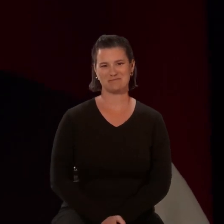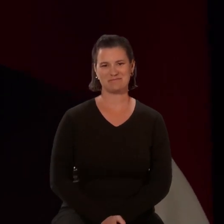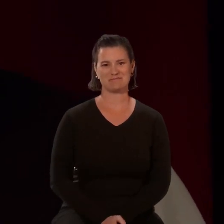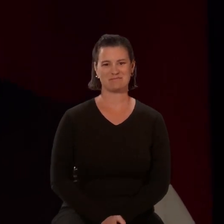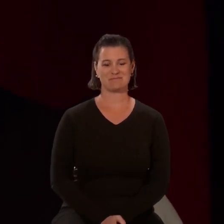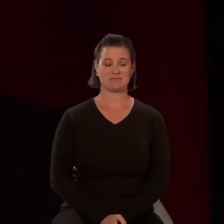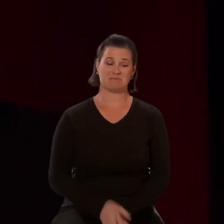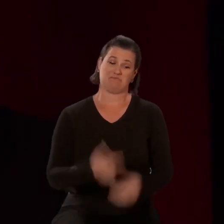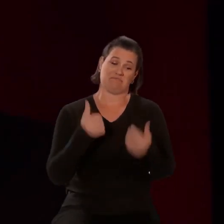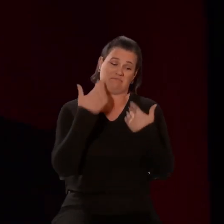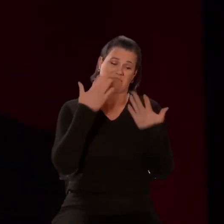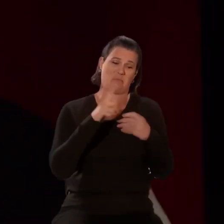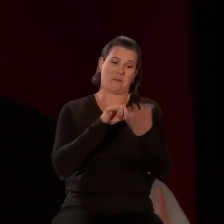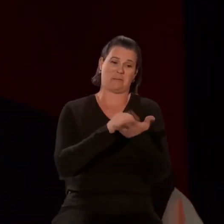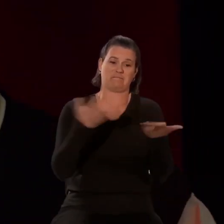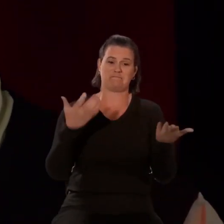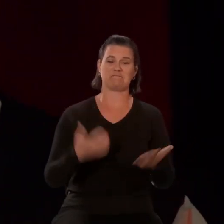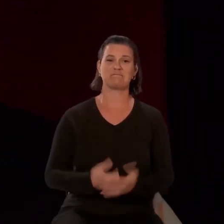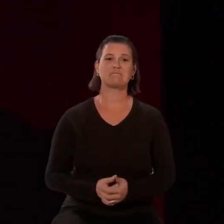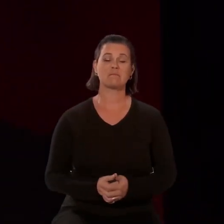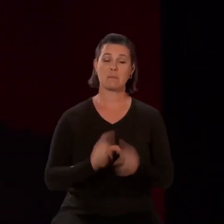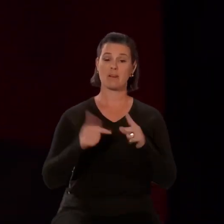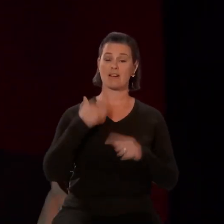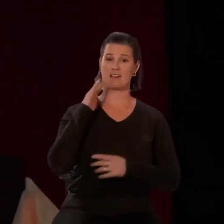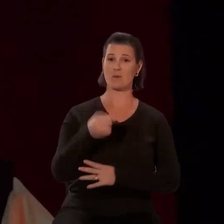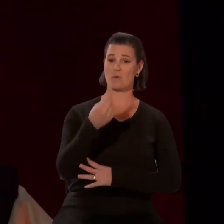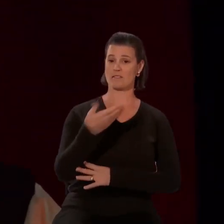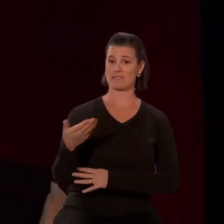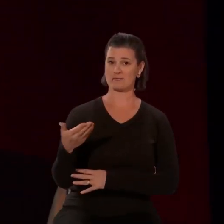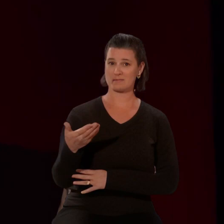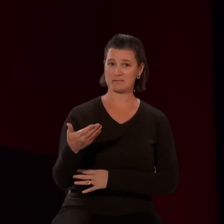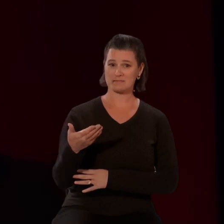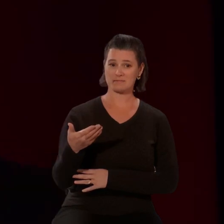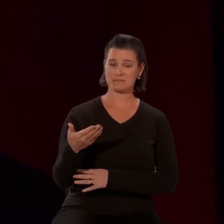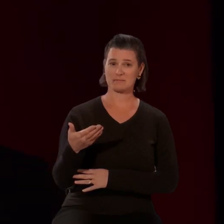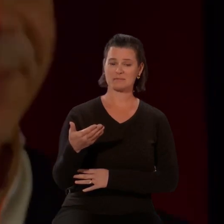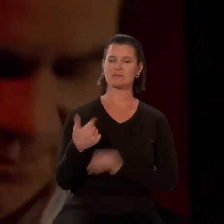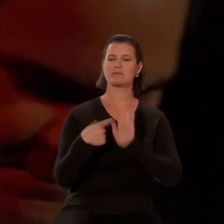I don't know about that. But I do know one thing. Let me show you something.